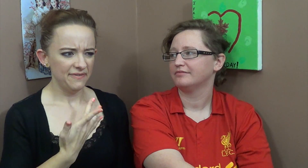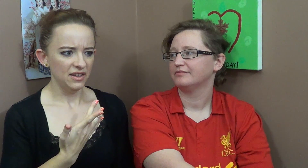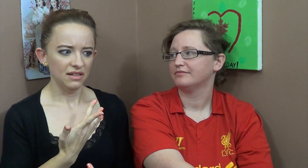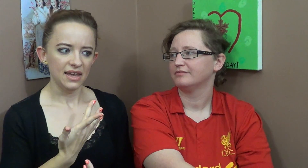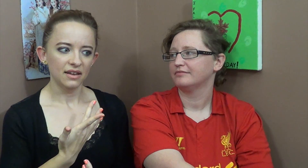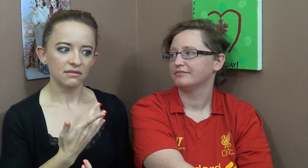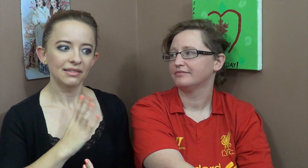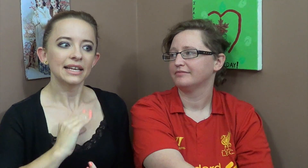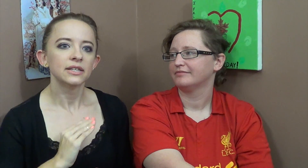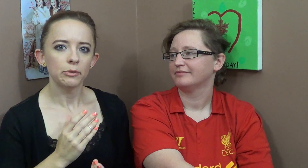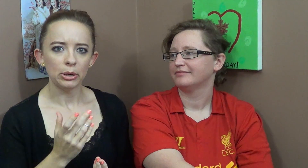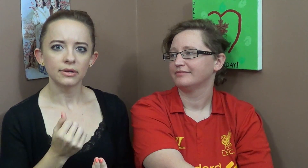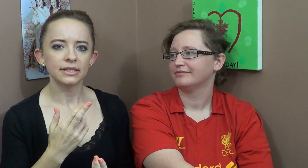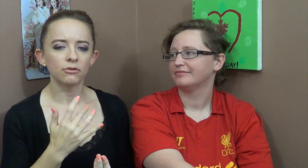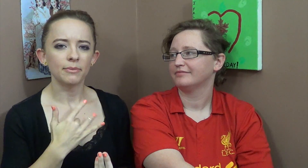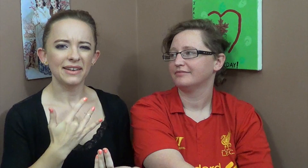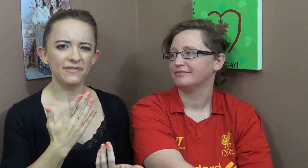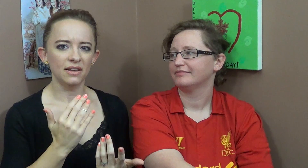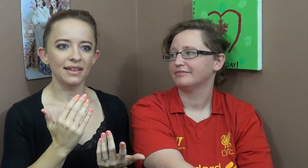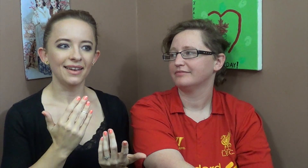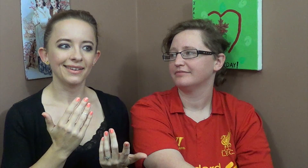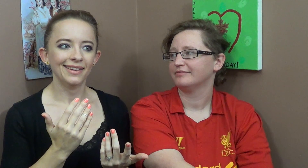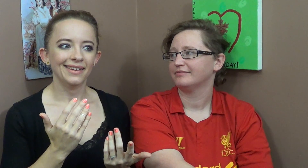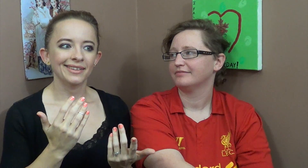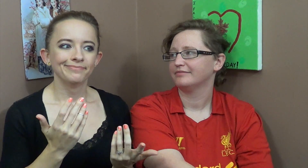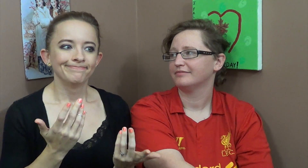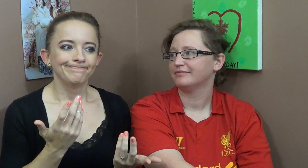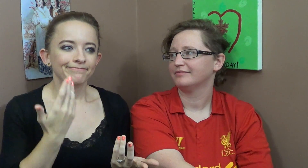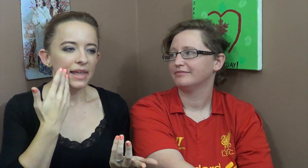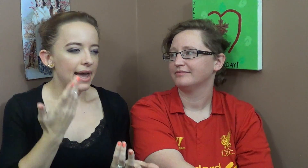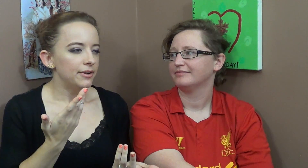care. They might feel less of a person. They might feel like